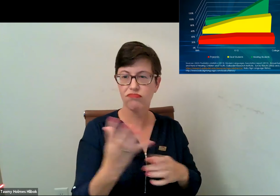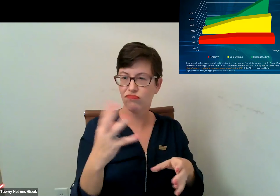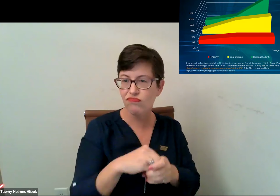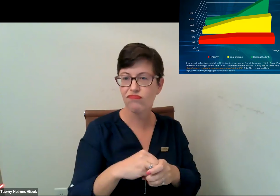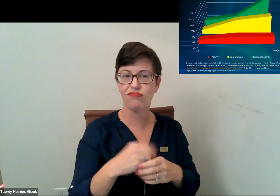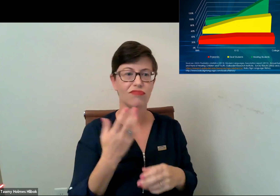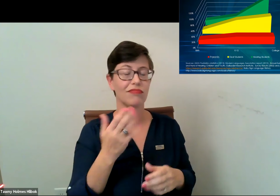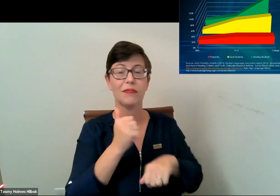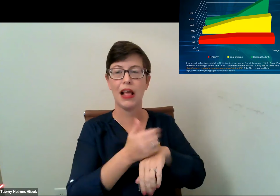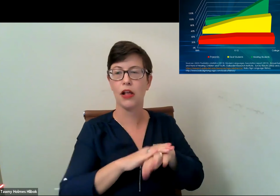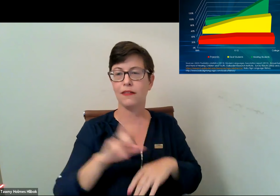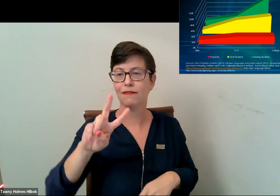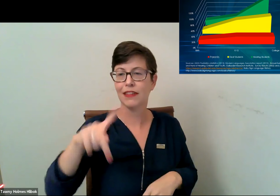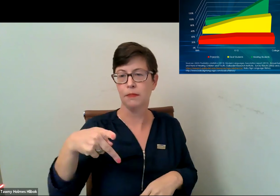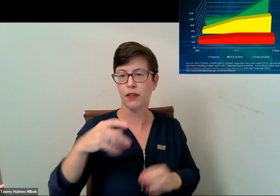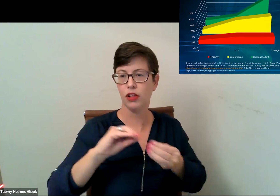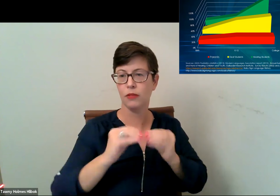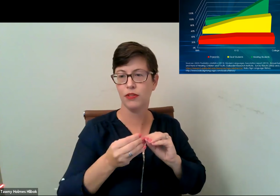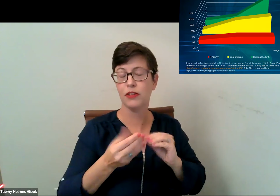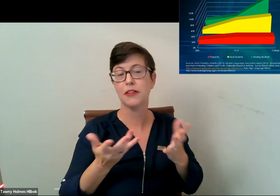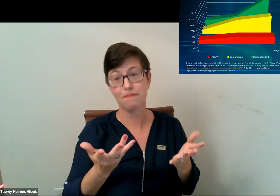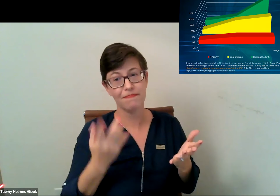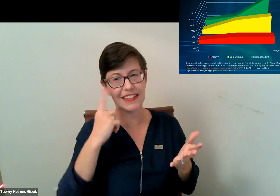Which means there are about 1 million culturally deaf people, based on